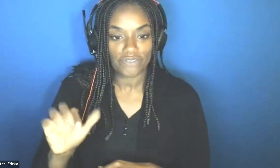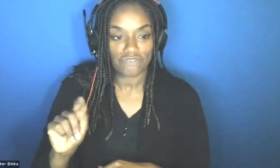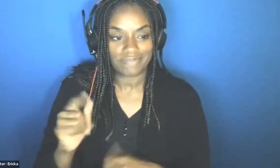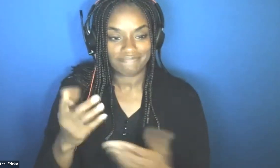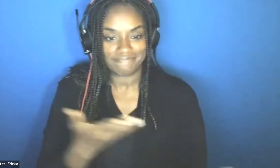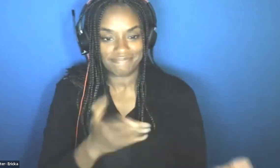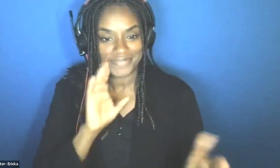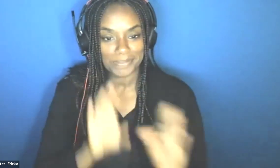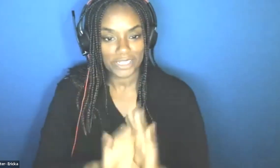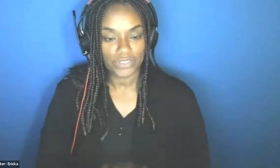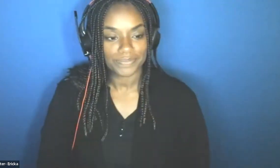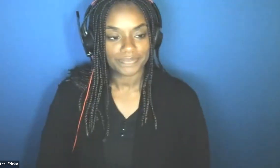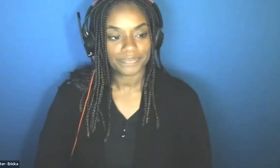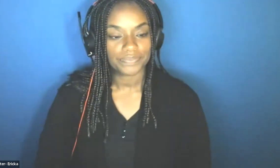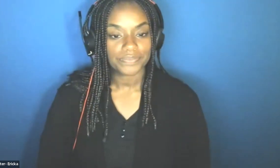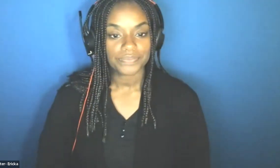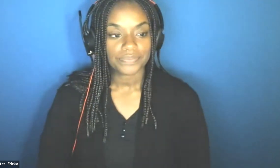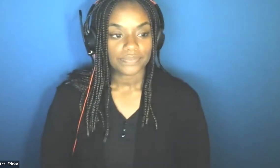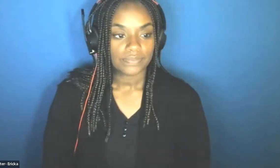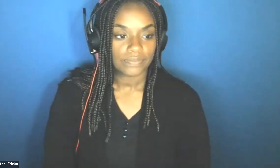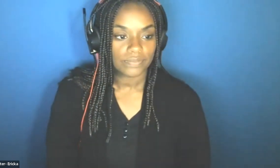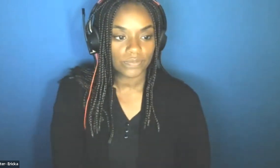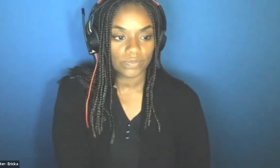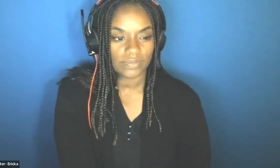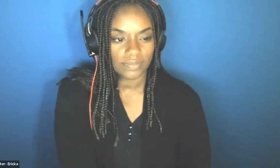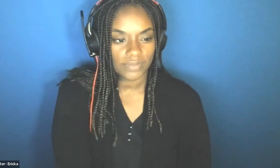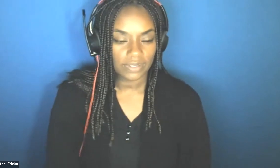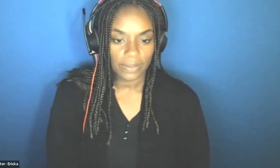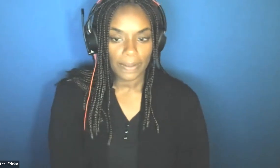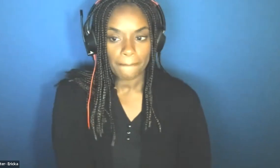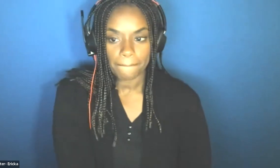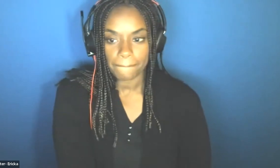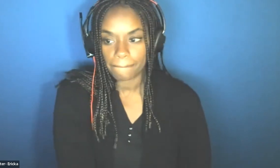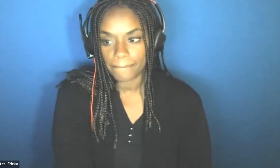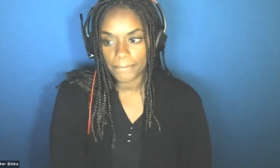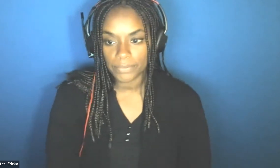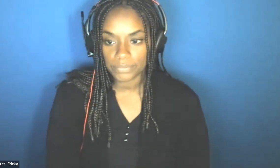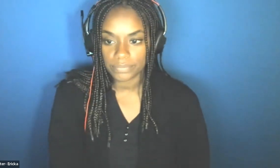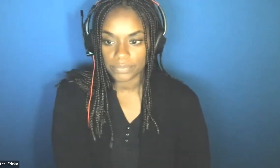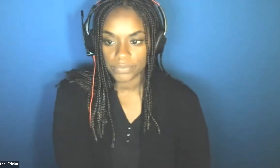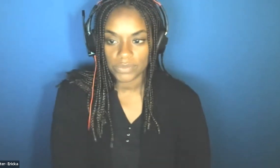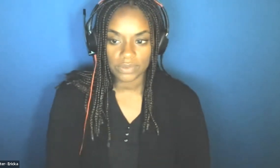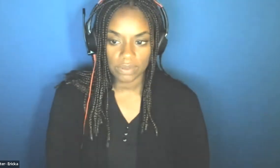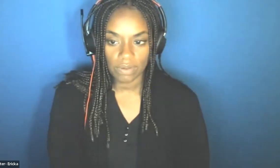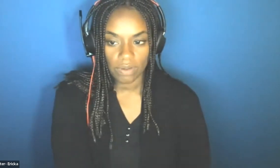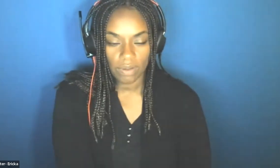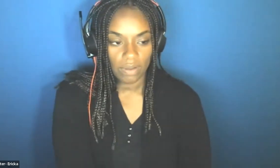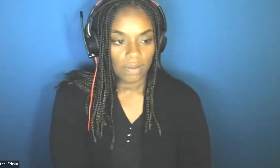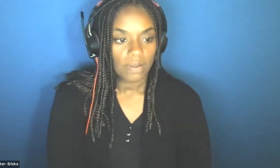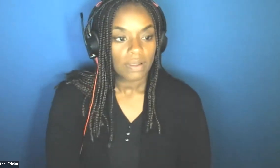In a sublime moment of disability moments, he accepts his pen from the president with his left foot.